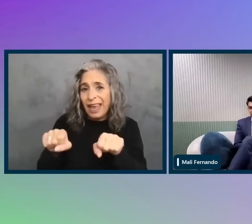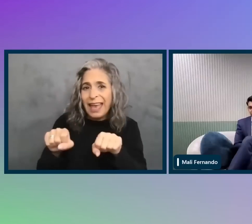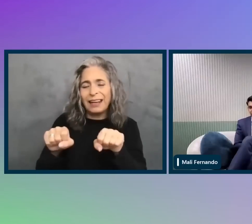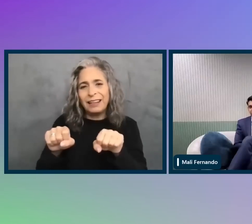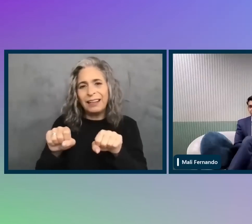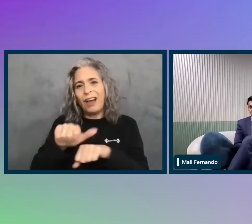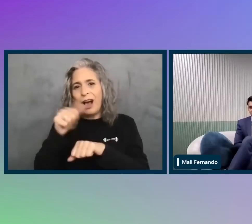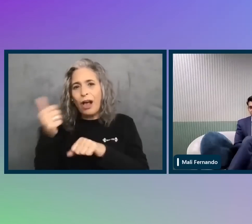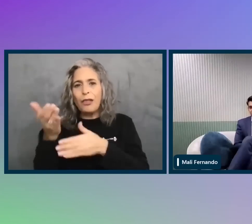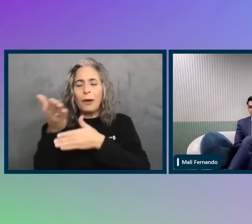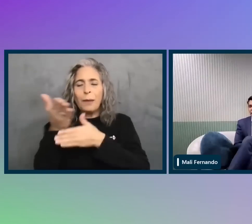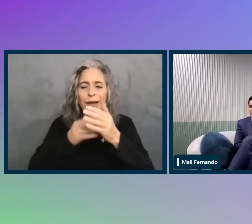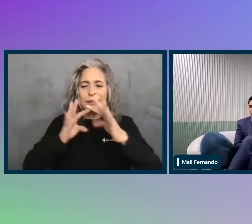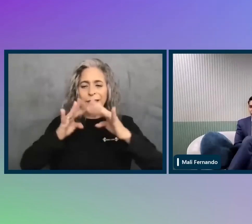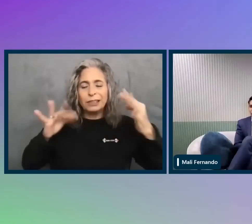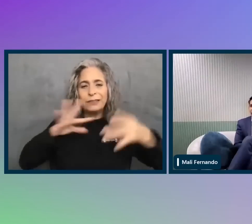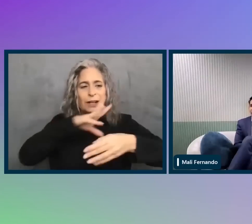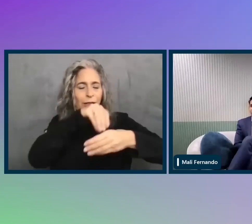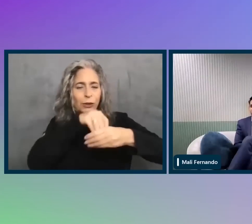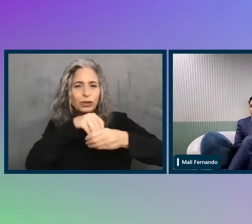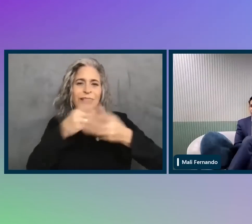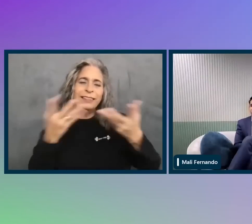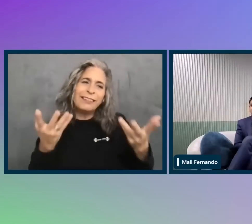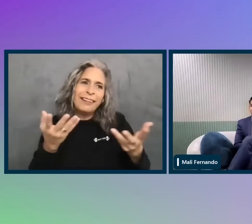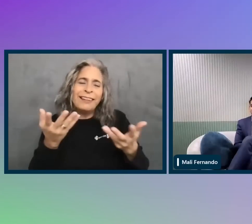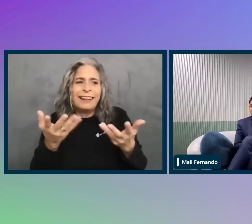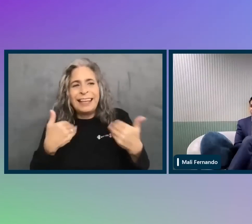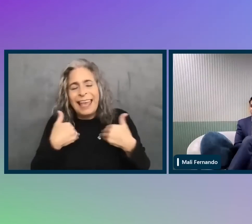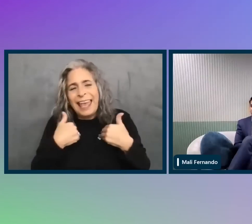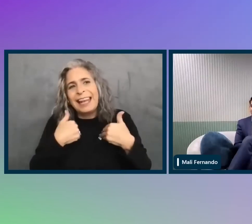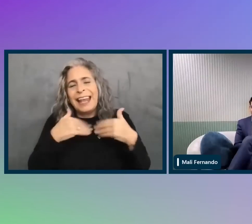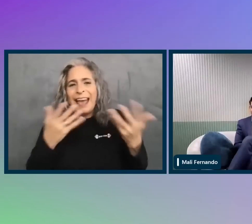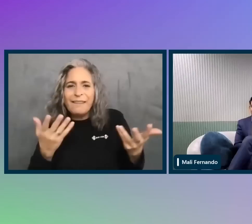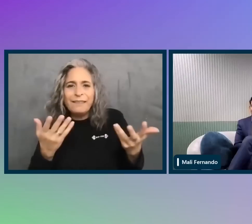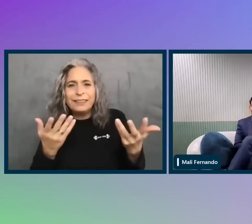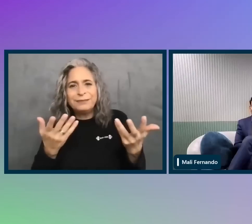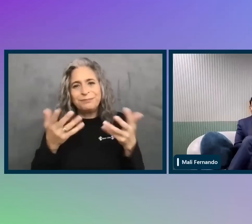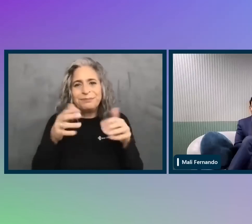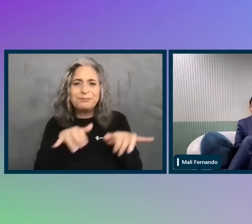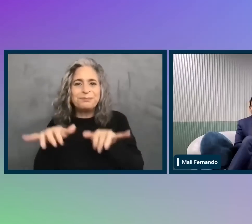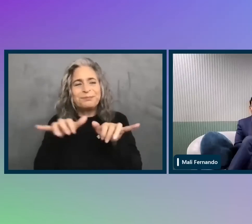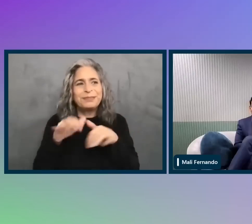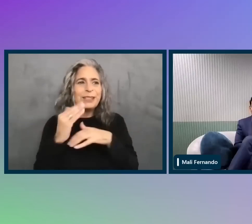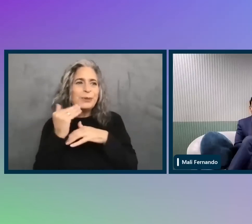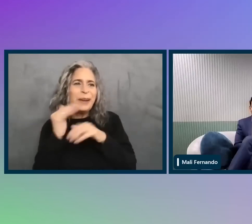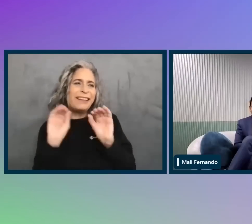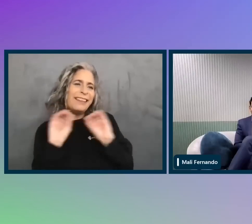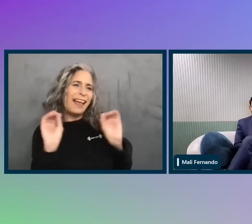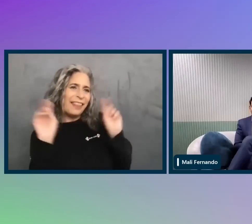of diversity and inclusion, get away with those promises and those sweet nothings as I like to call it, right?